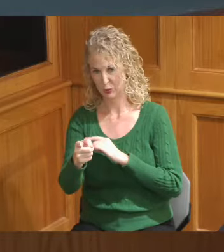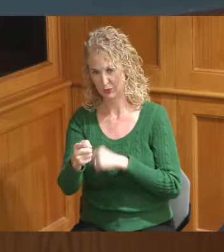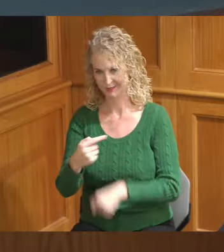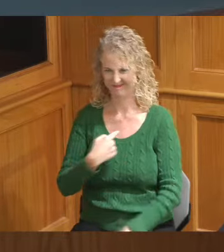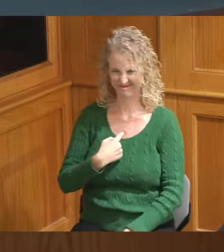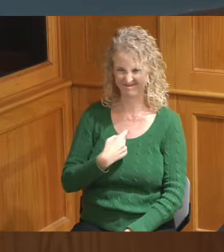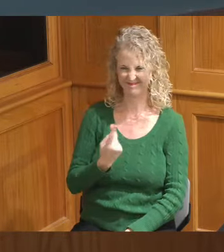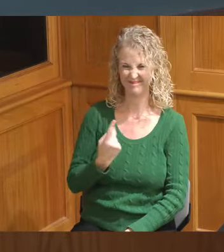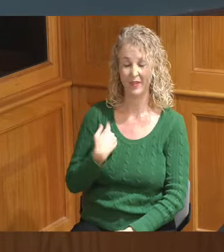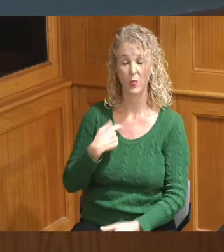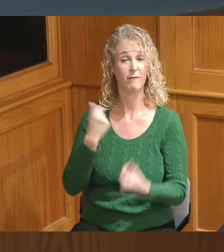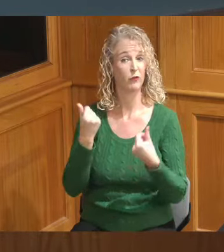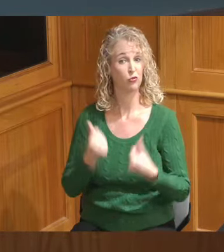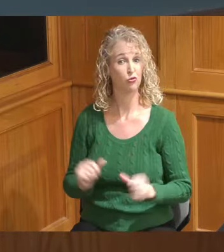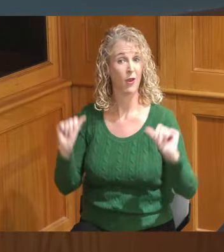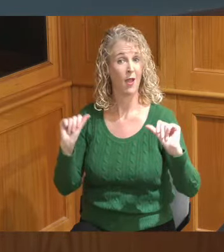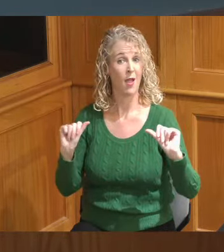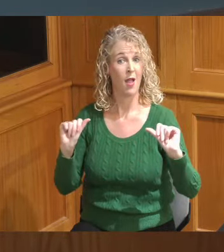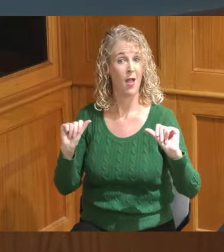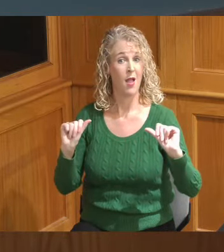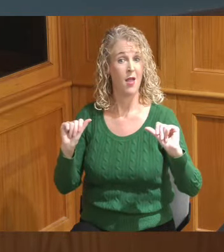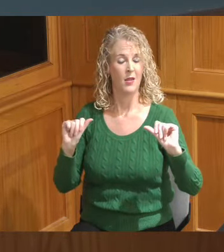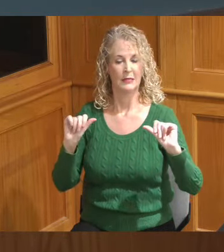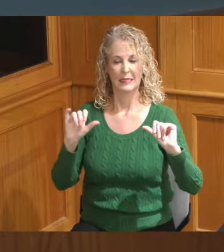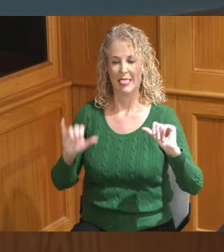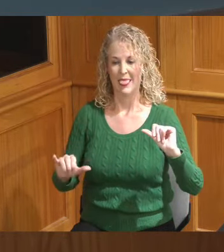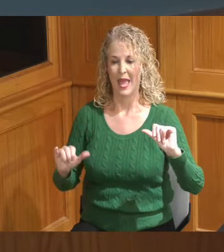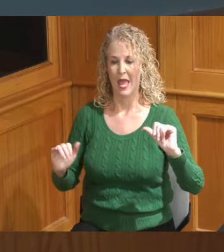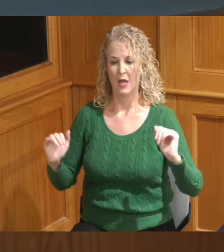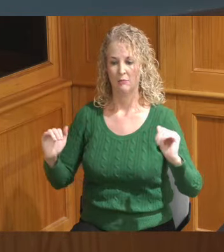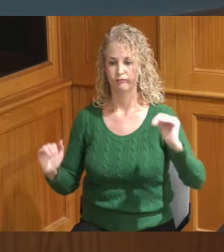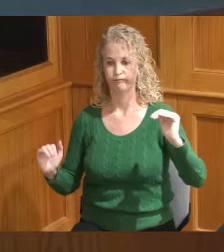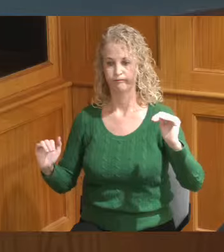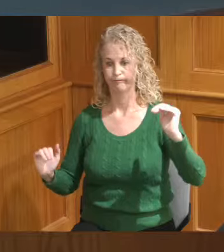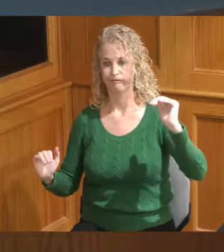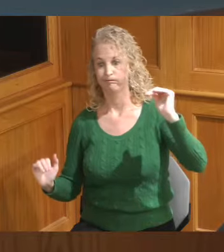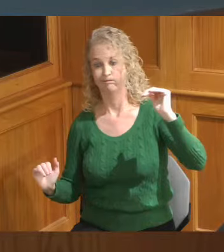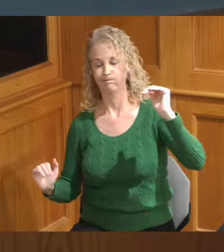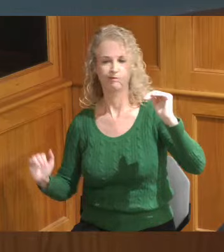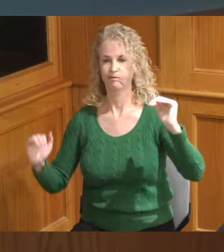have made an attempt here to rightsize that so that the residential property owners are not